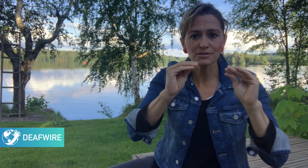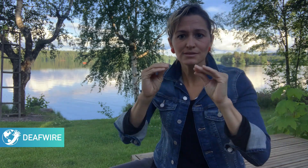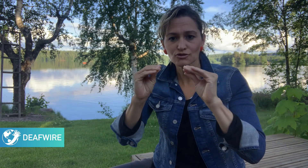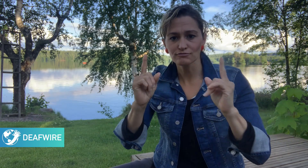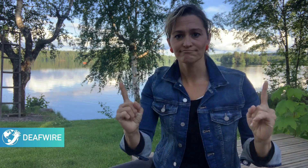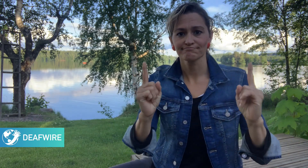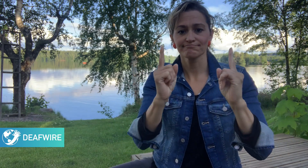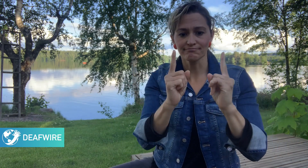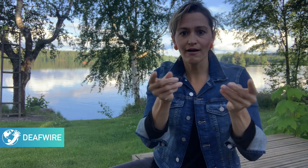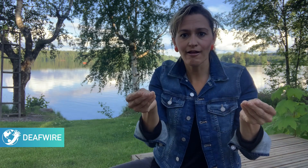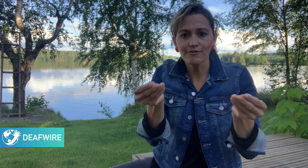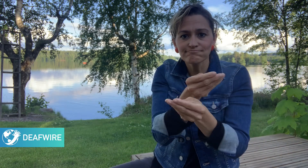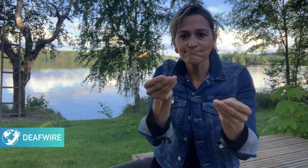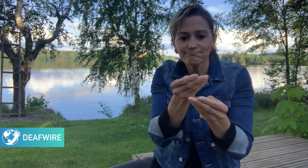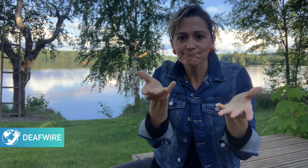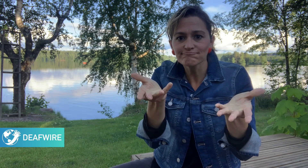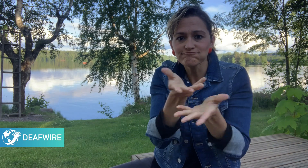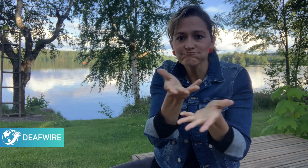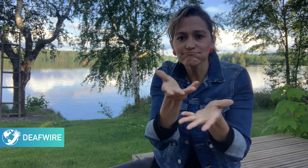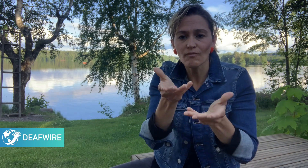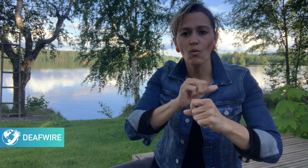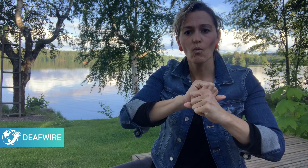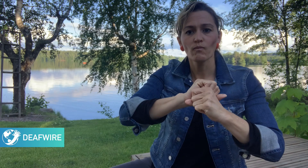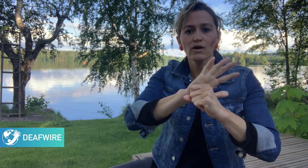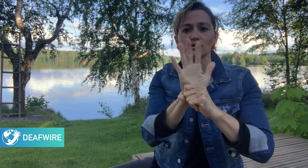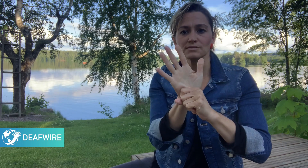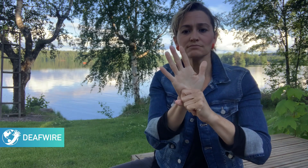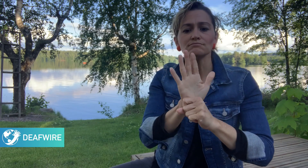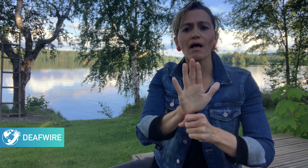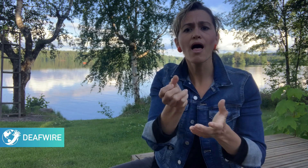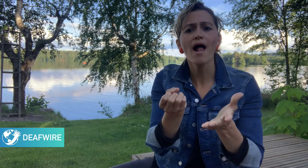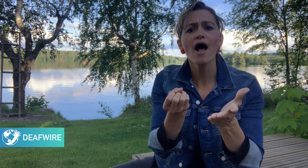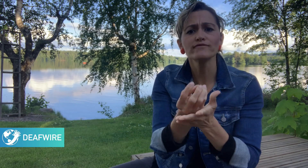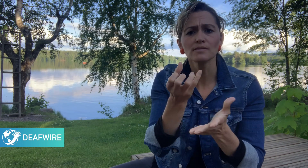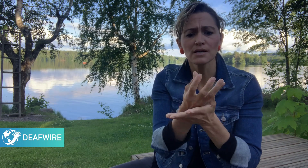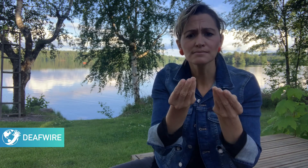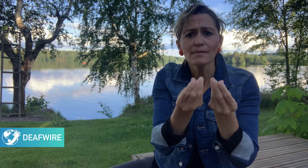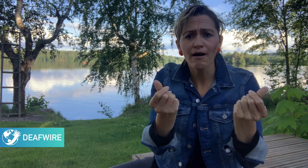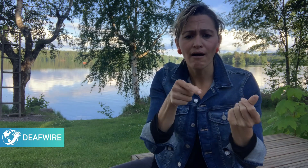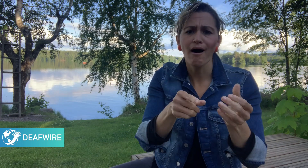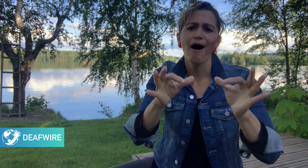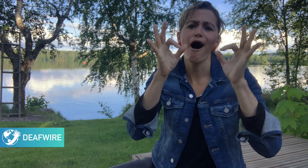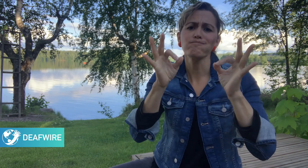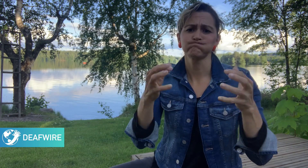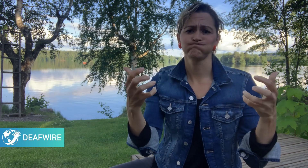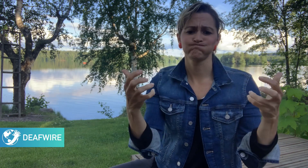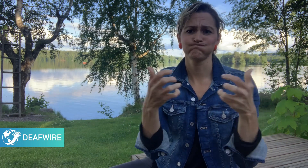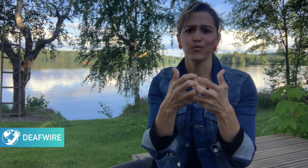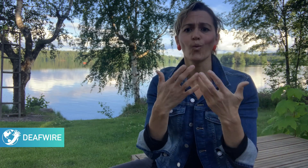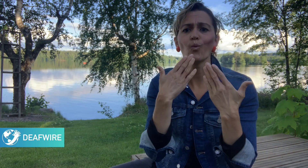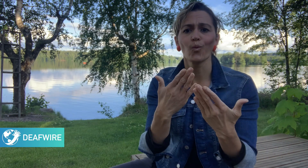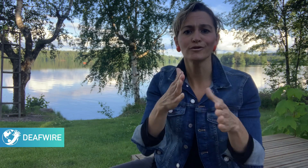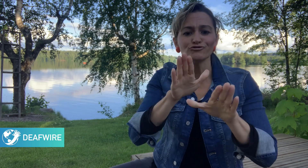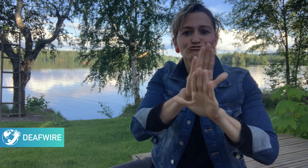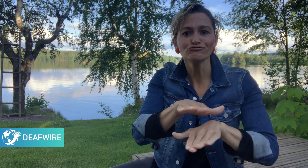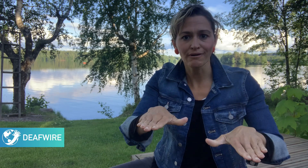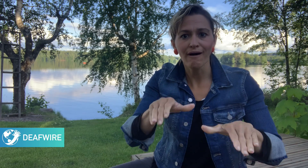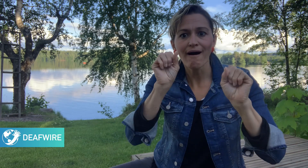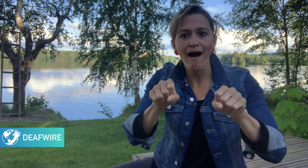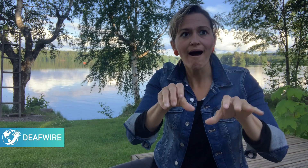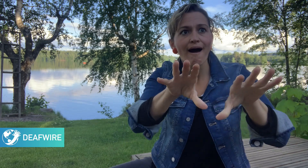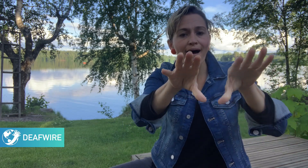COVID-19 material. It is the first COVID-19 information